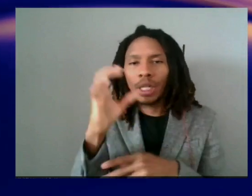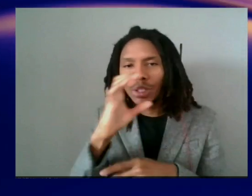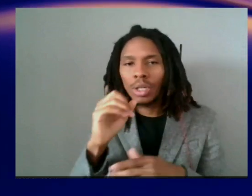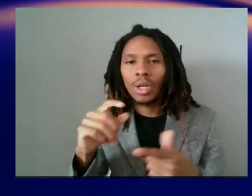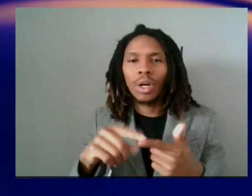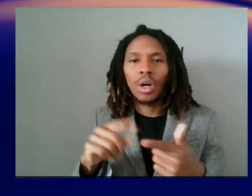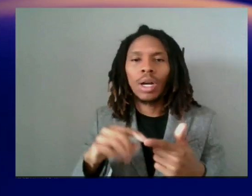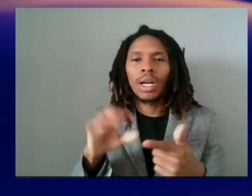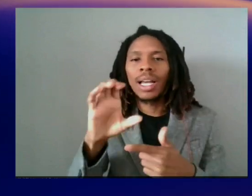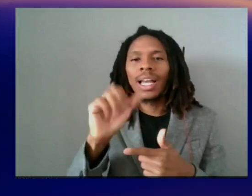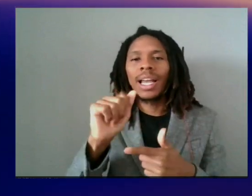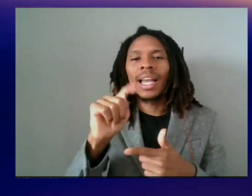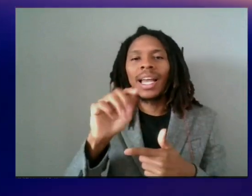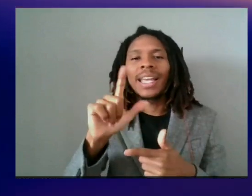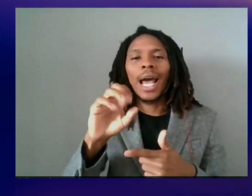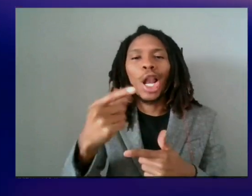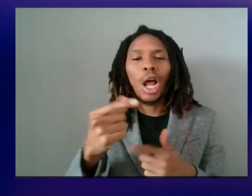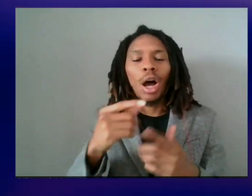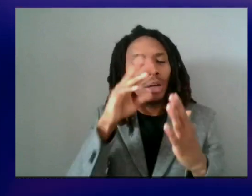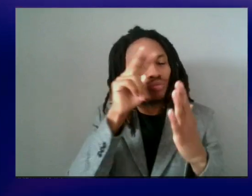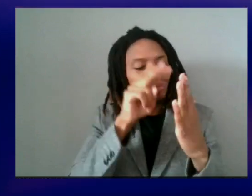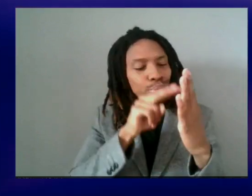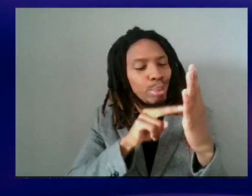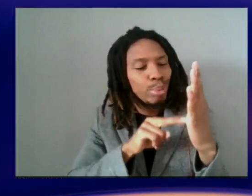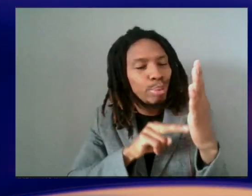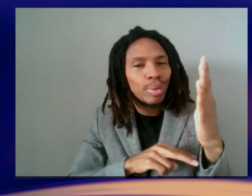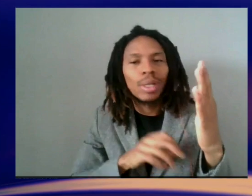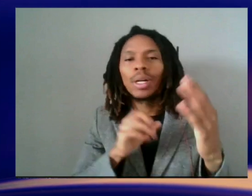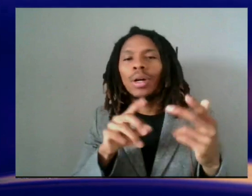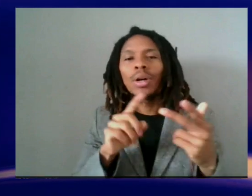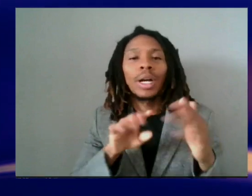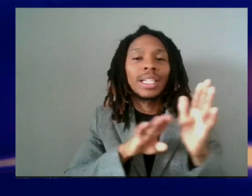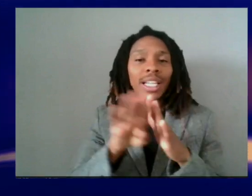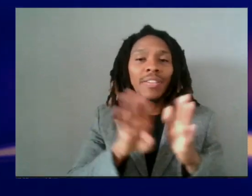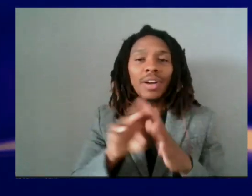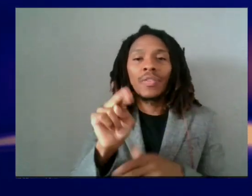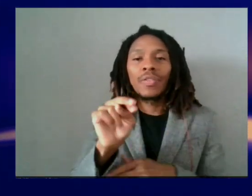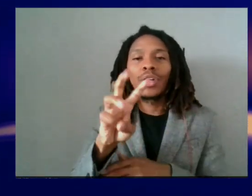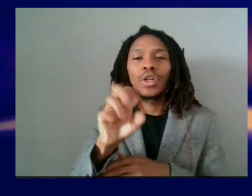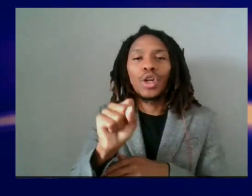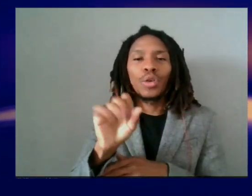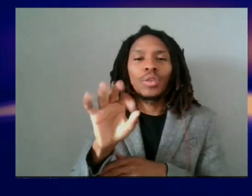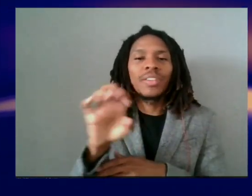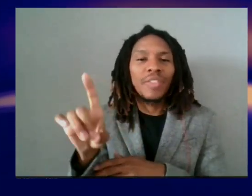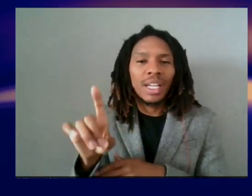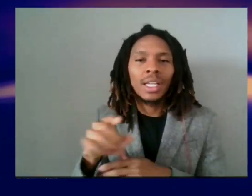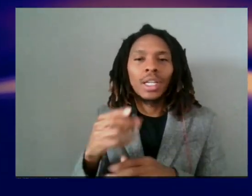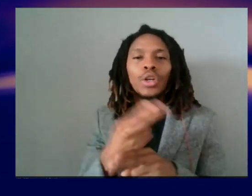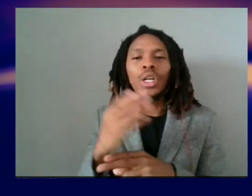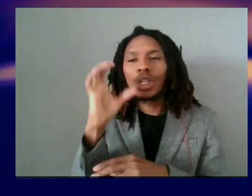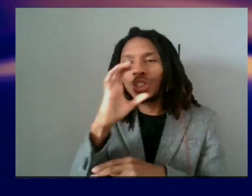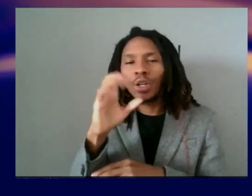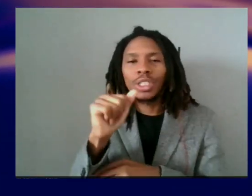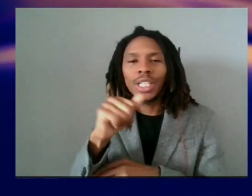wanna enable searches for it. If you wanna develop a news feed, for example you might use search applications underneath the hood to power that.